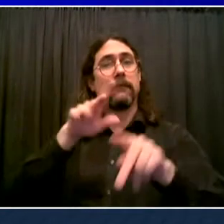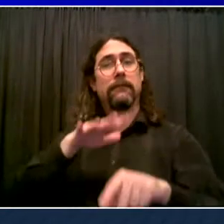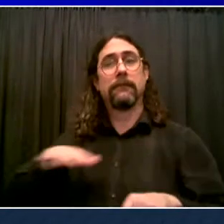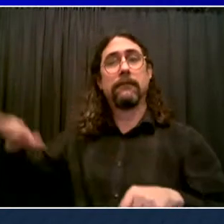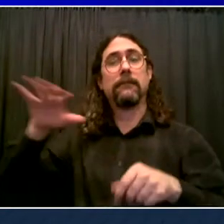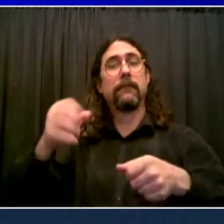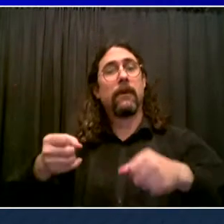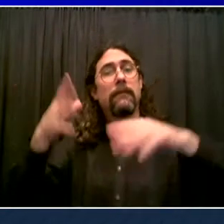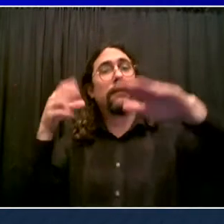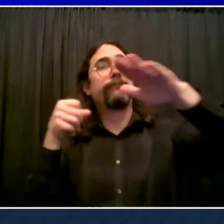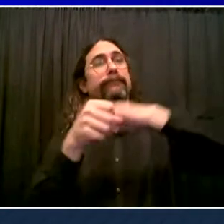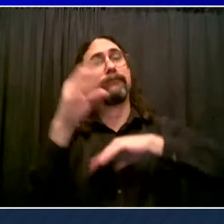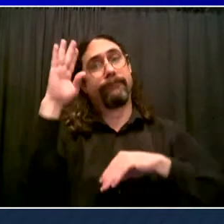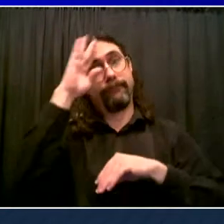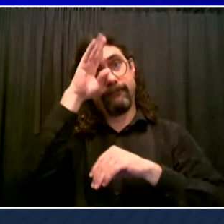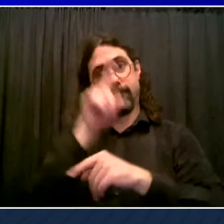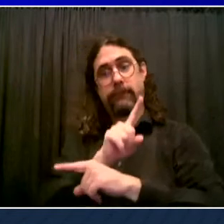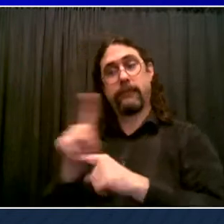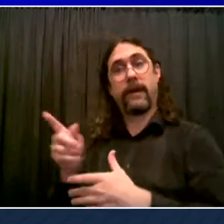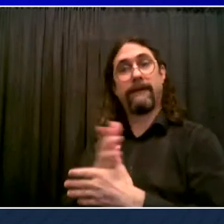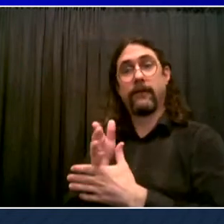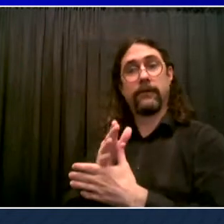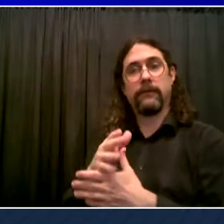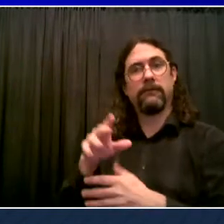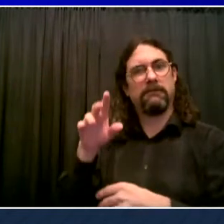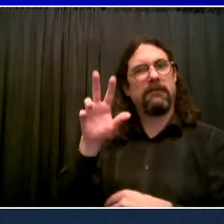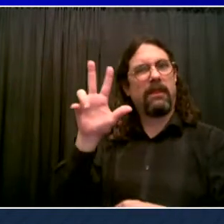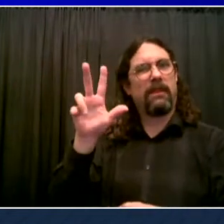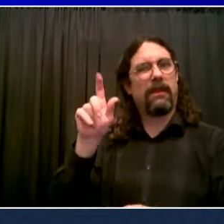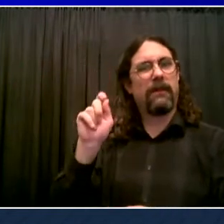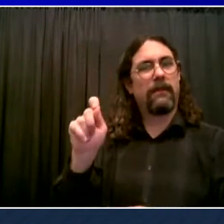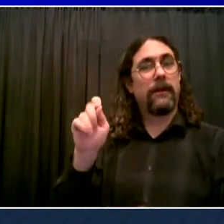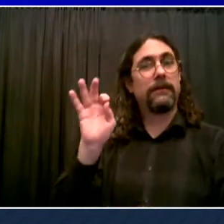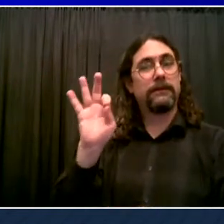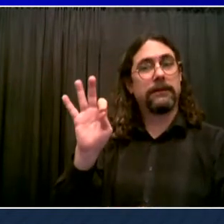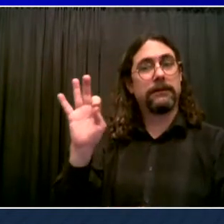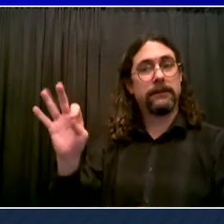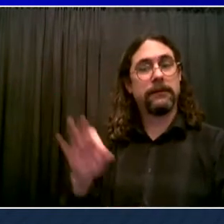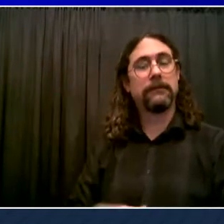HOSPITALIZATION RATE, 3.99 PER